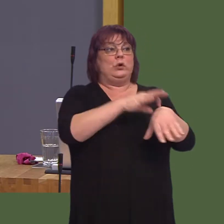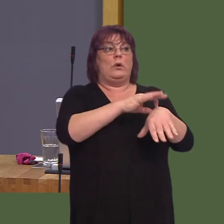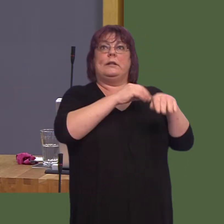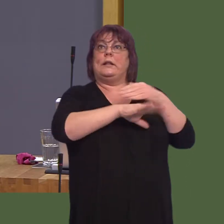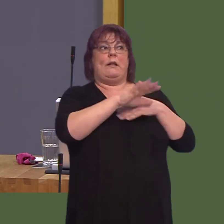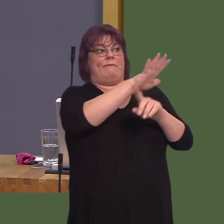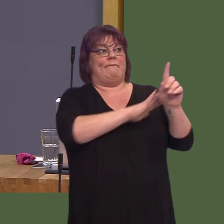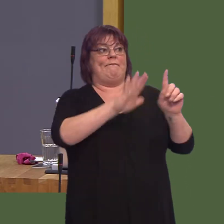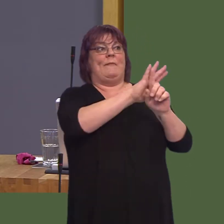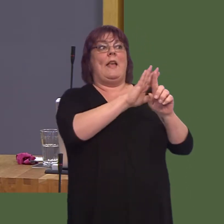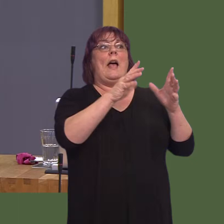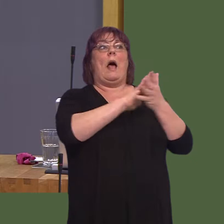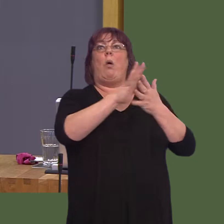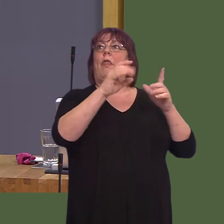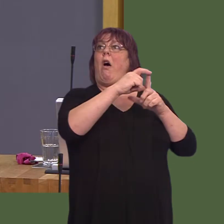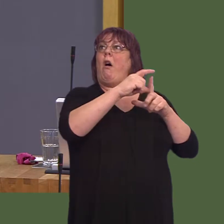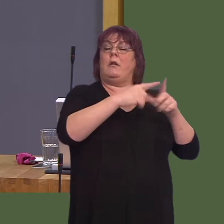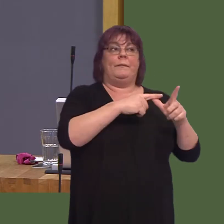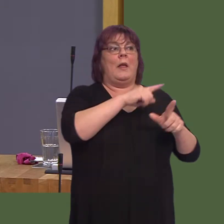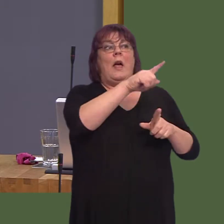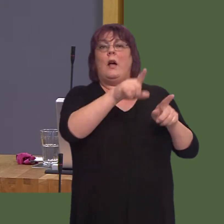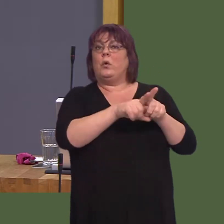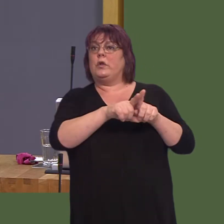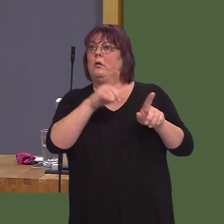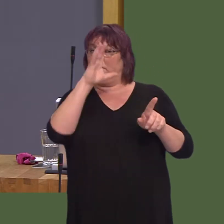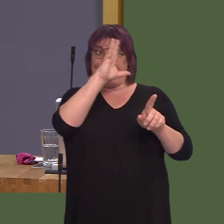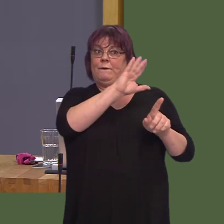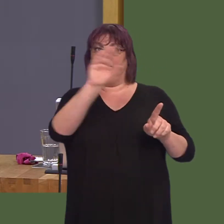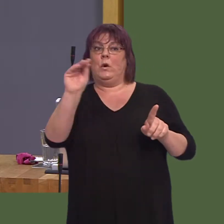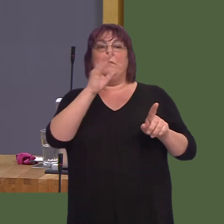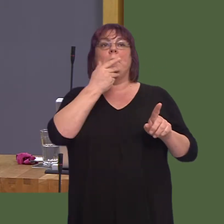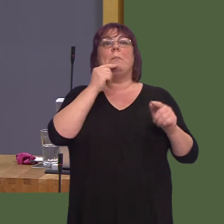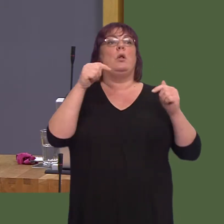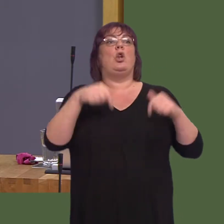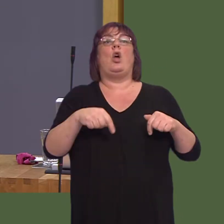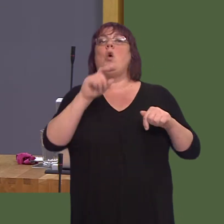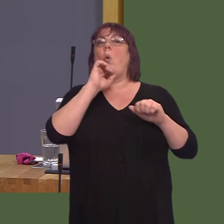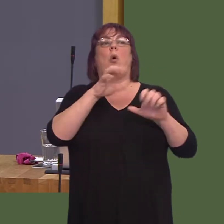Can you assure people out there, and Members here today, that you will not sign off any